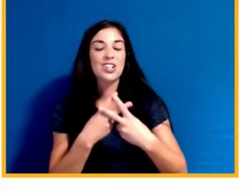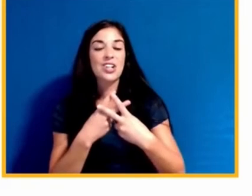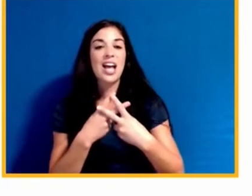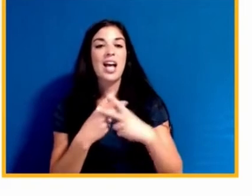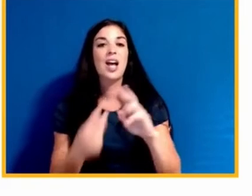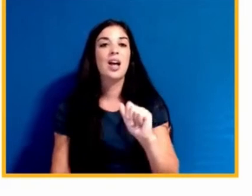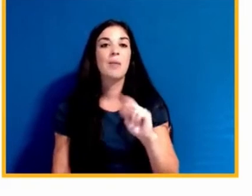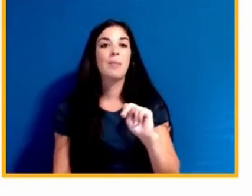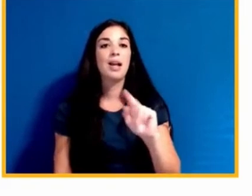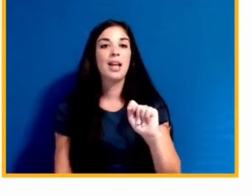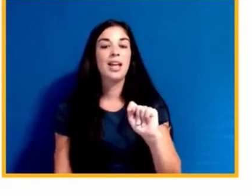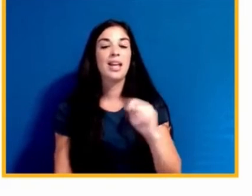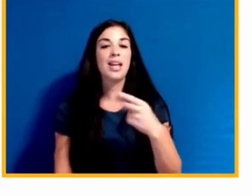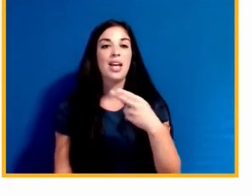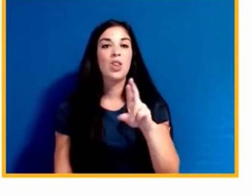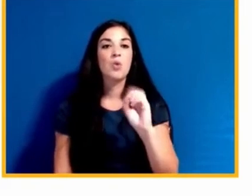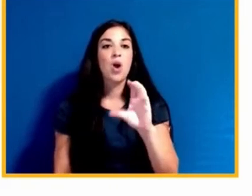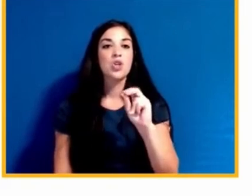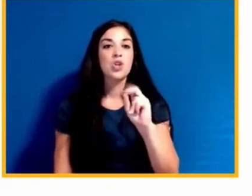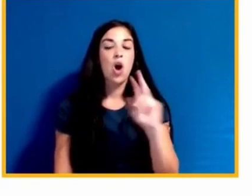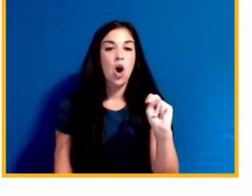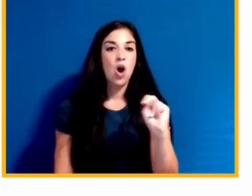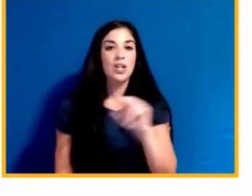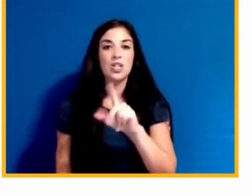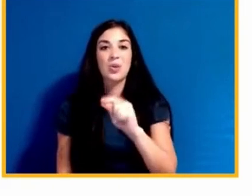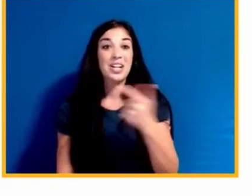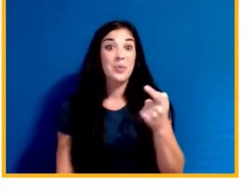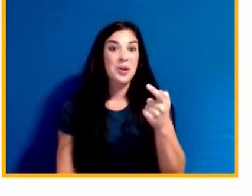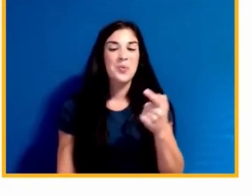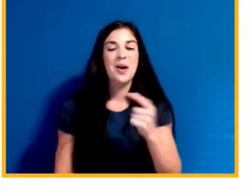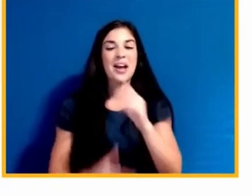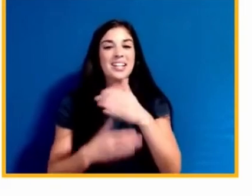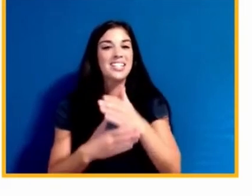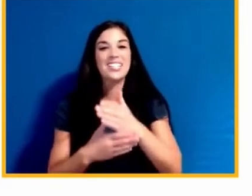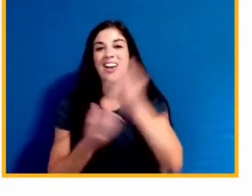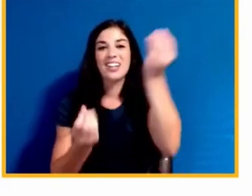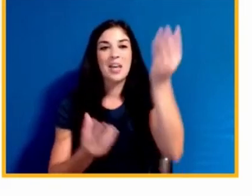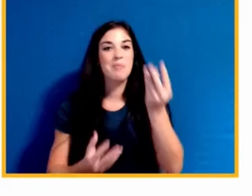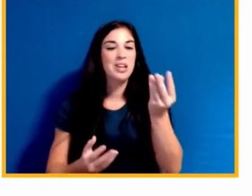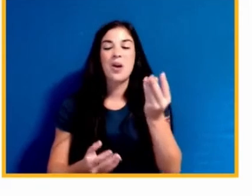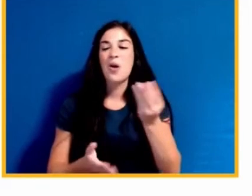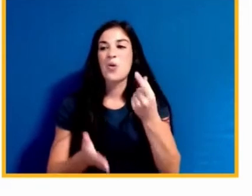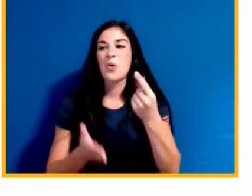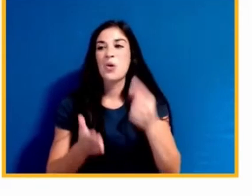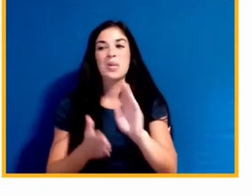favorite dancers, your favorite, you know, "Oh my goodness, that was so cool" moment. We want to hear it all from you. So let's